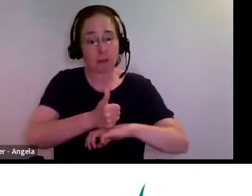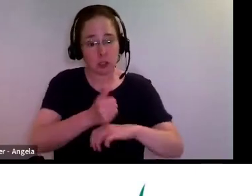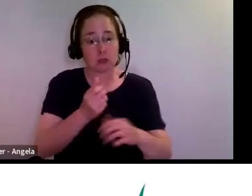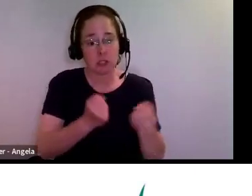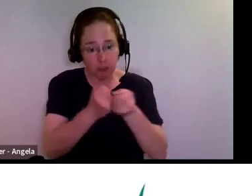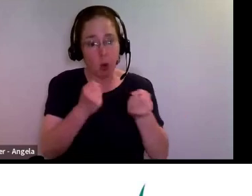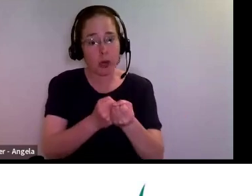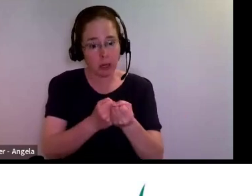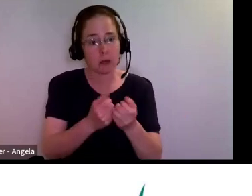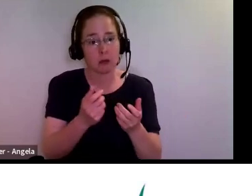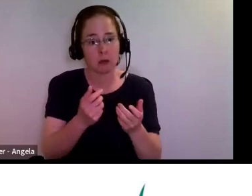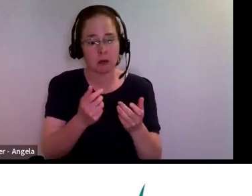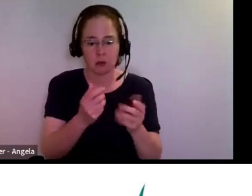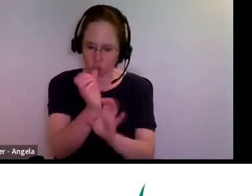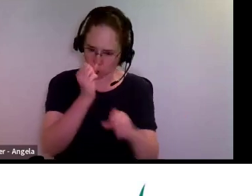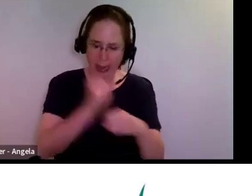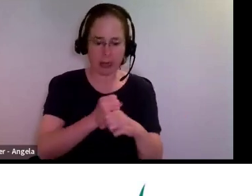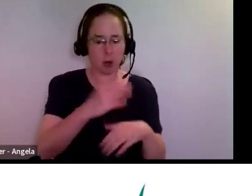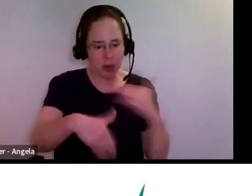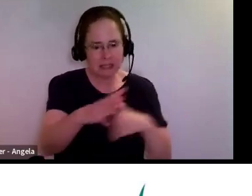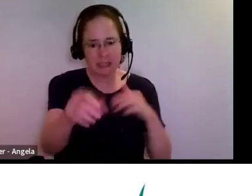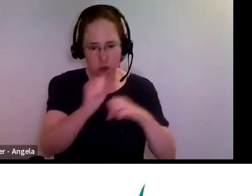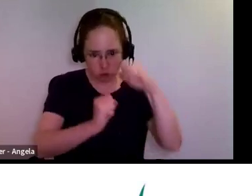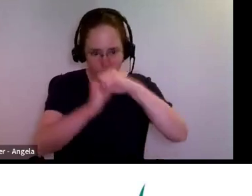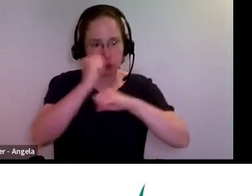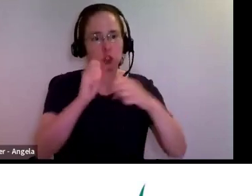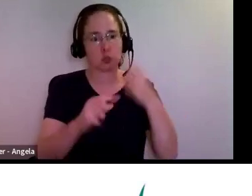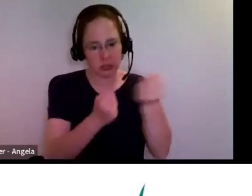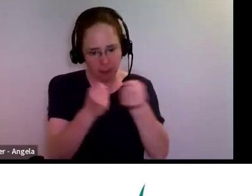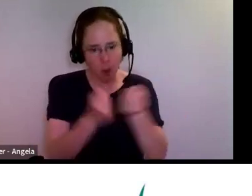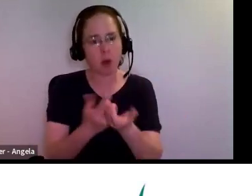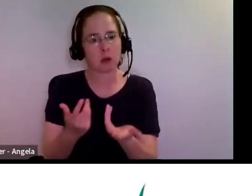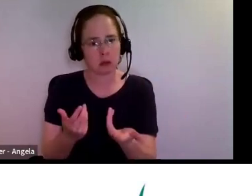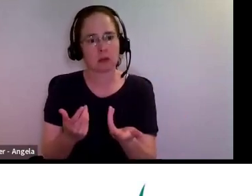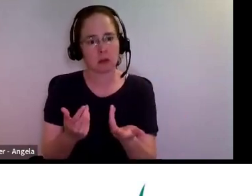processes and structures that support advocacy. We have also